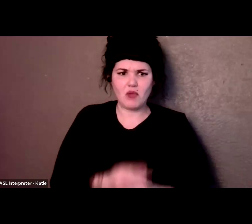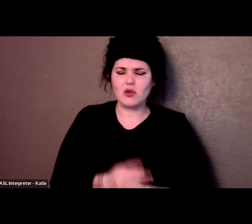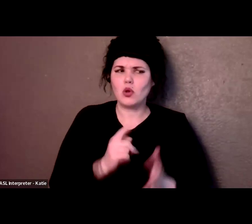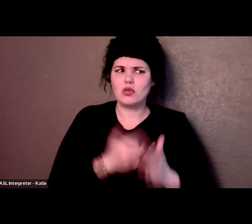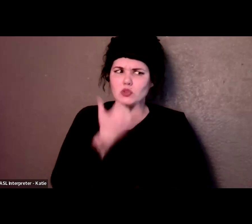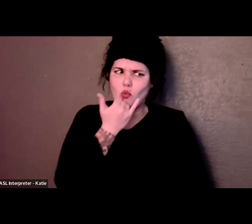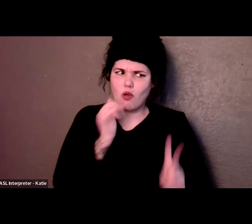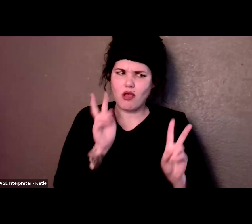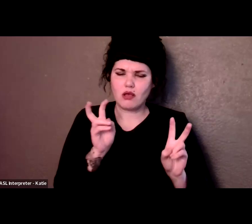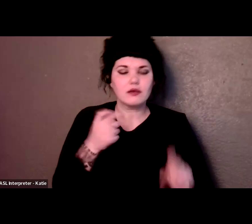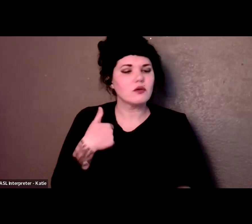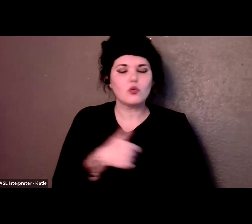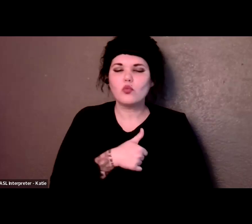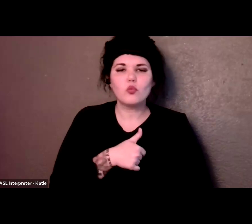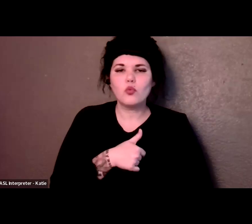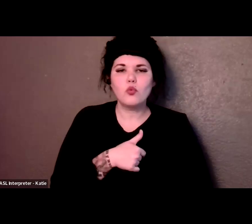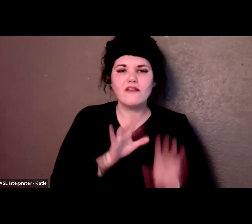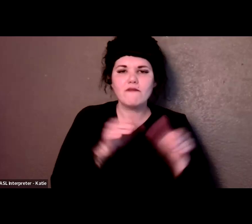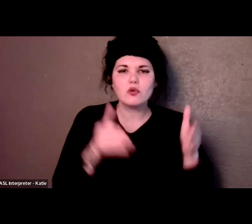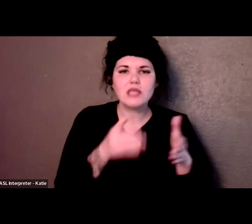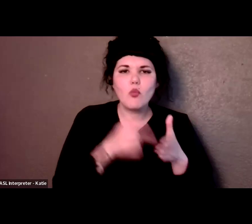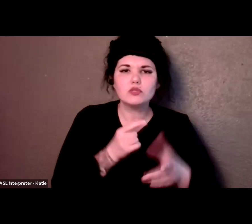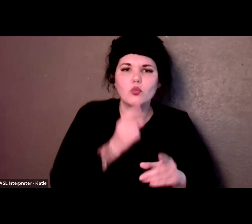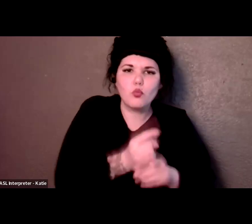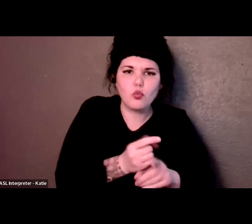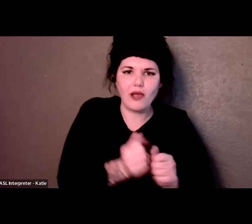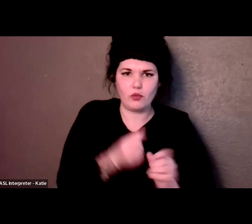was right with him, that this person who's really struggled was able to kind of build this capacity